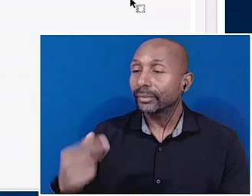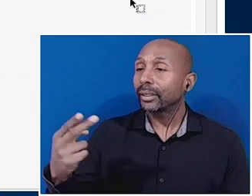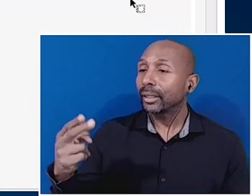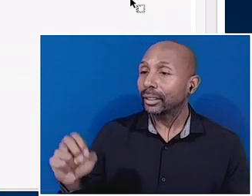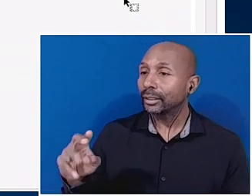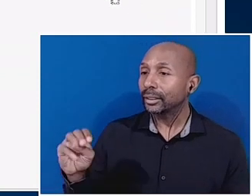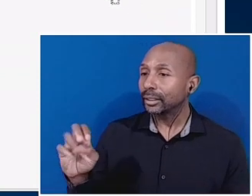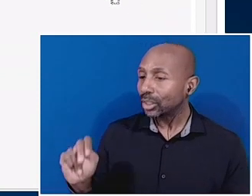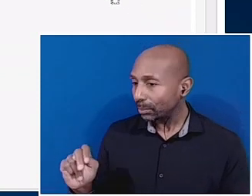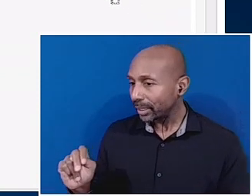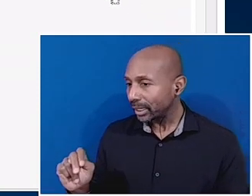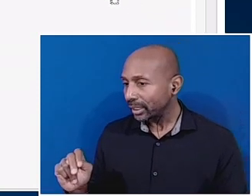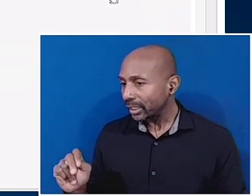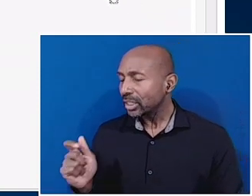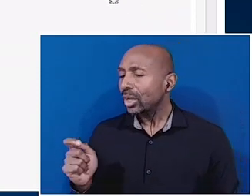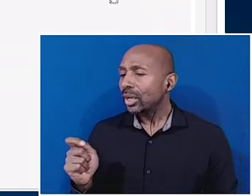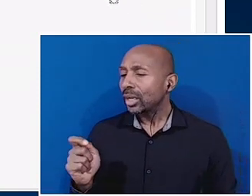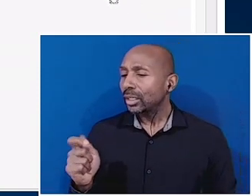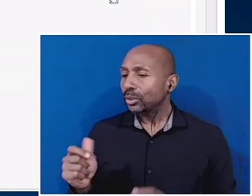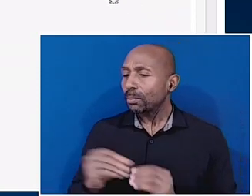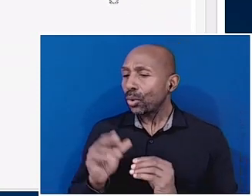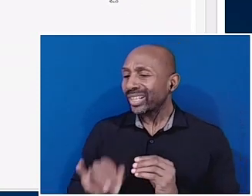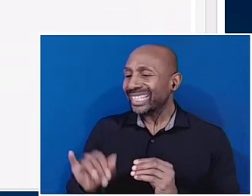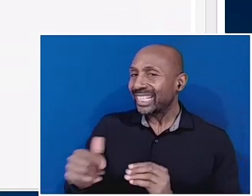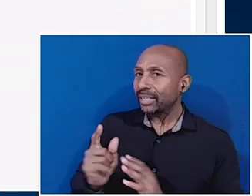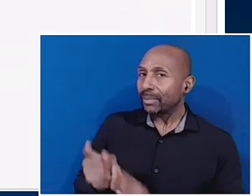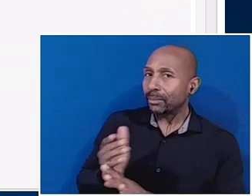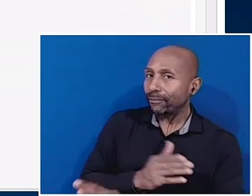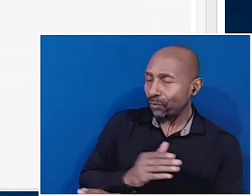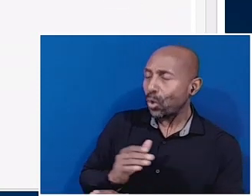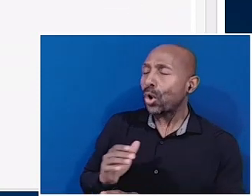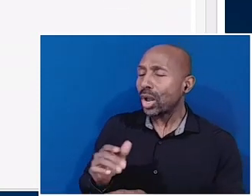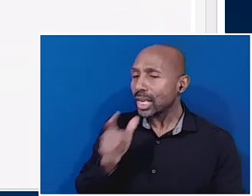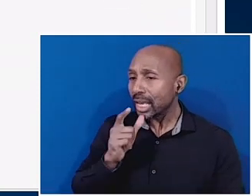ten minutes before lunch, do you want to take us through the rest of 602.22?